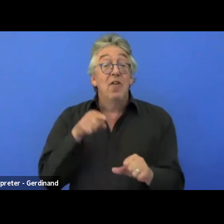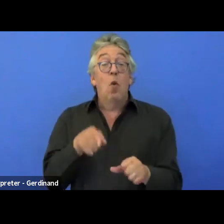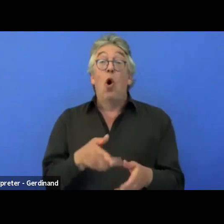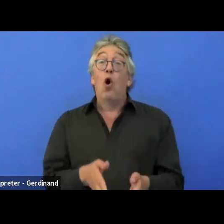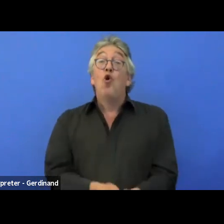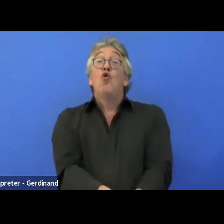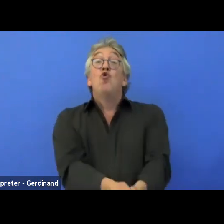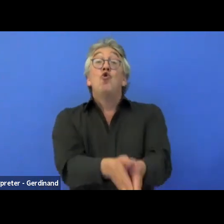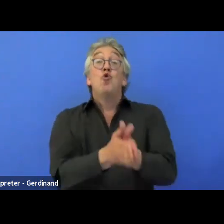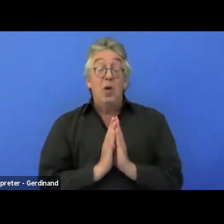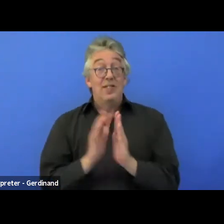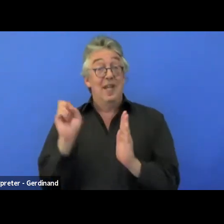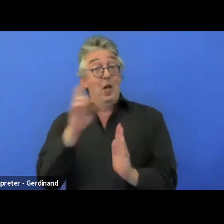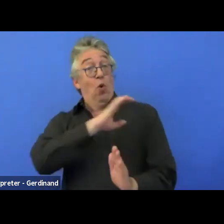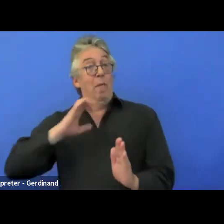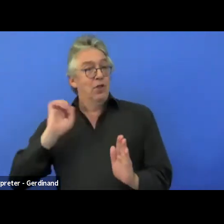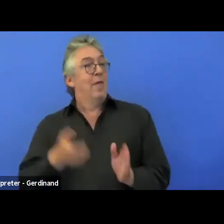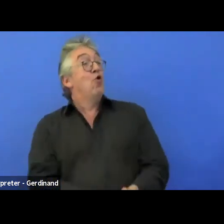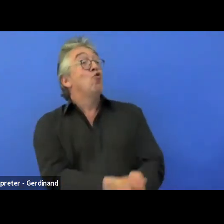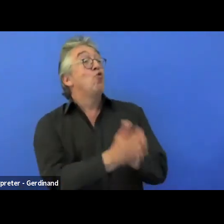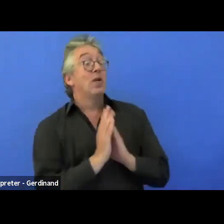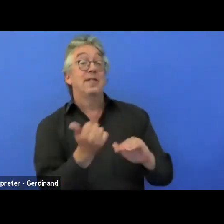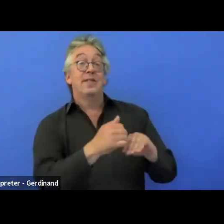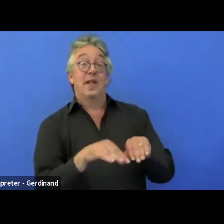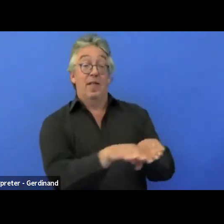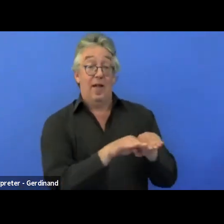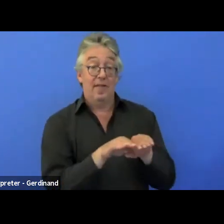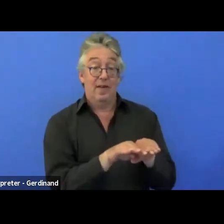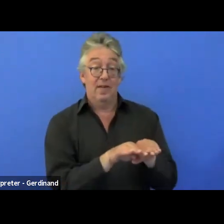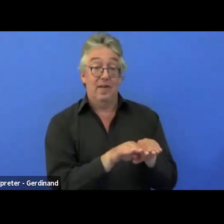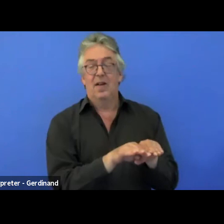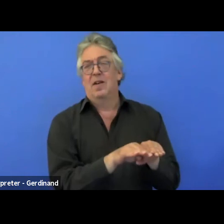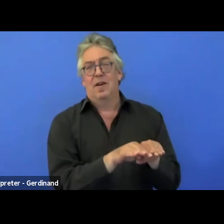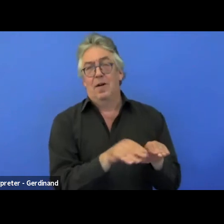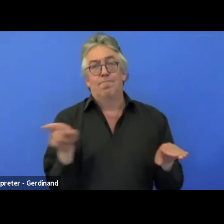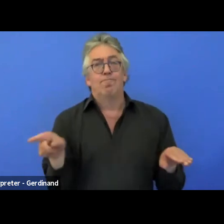by the European Commission is codified in specific articles in the regulation.